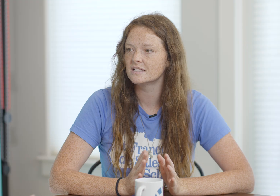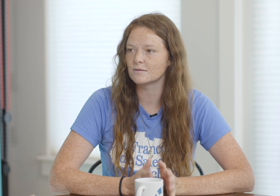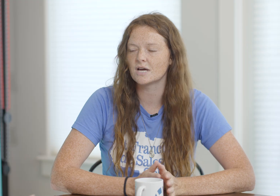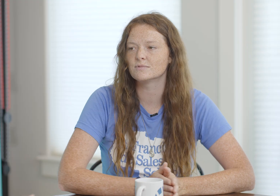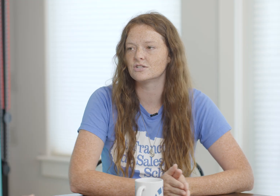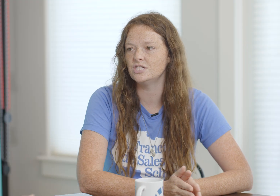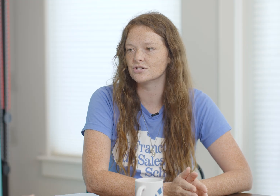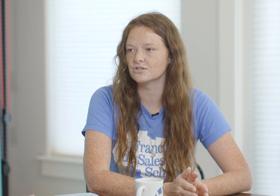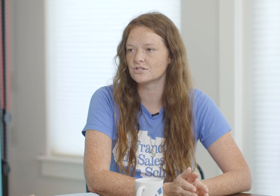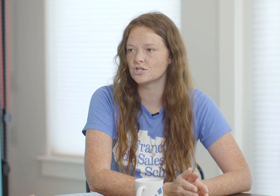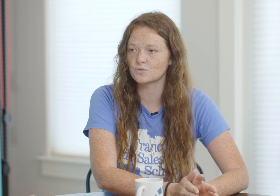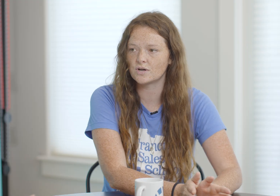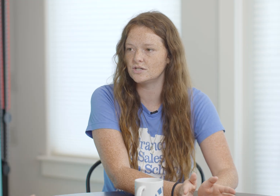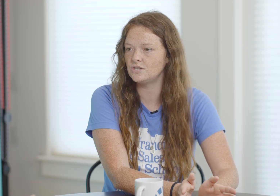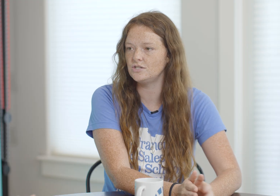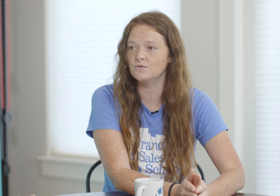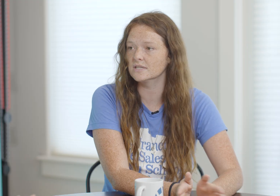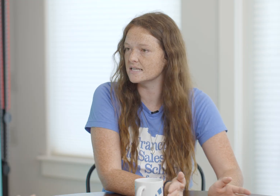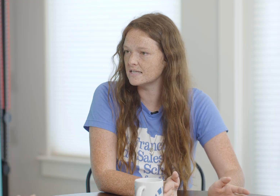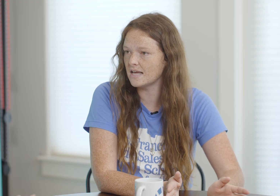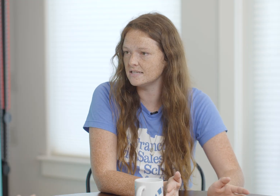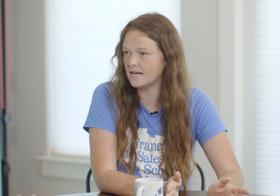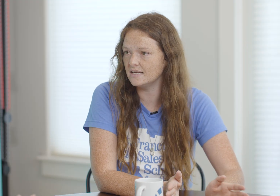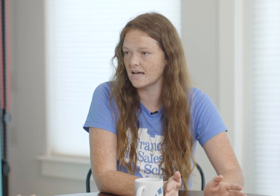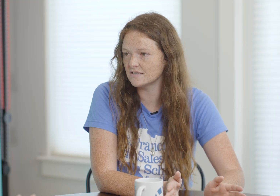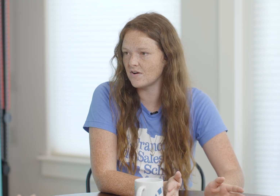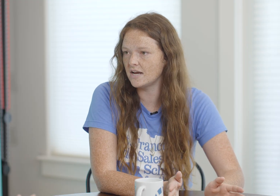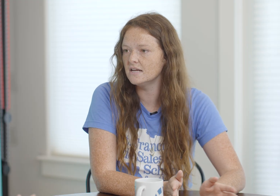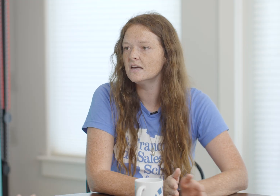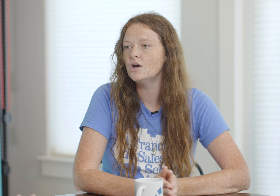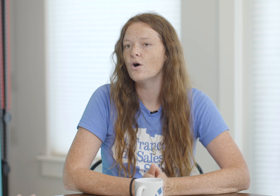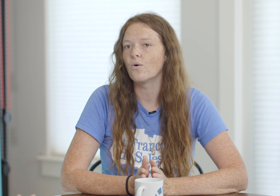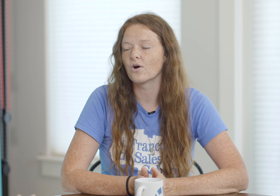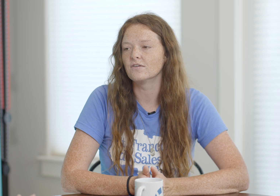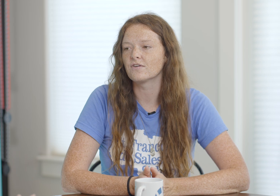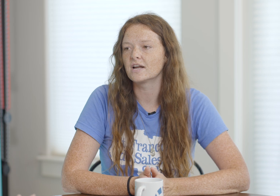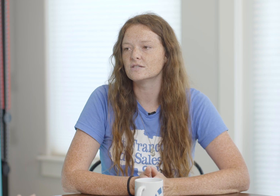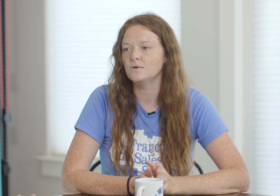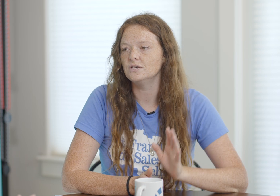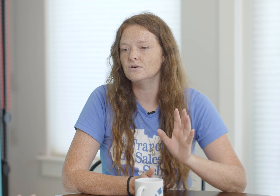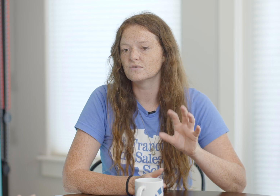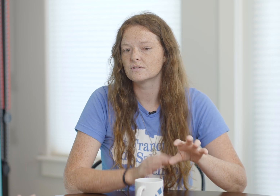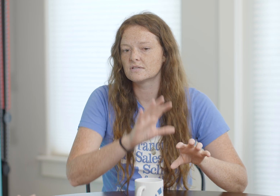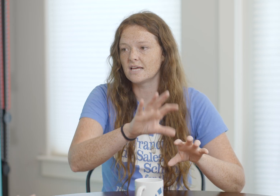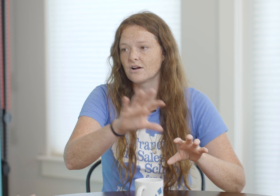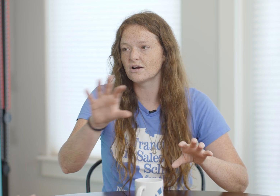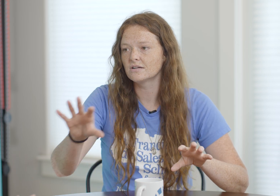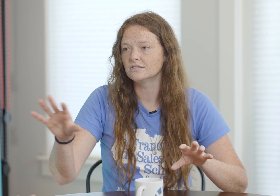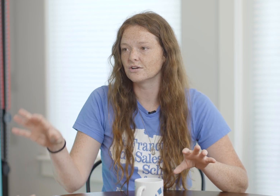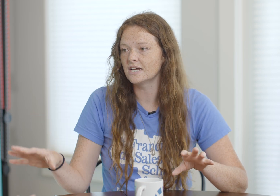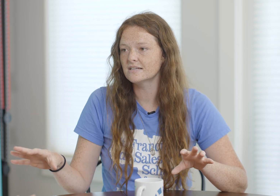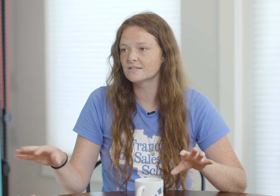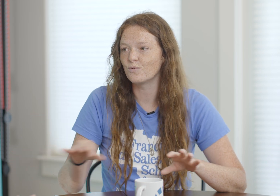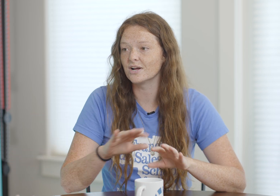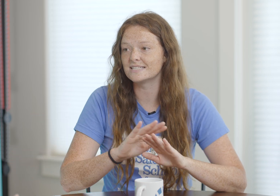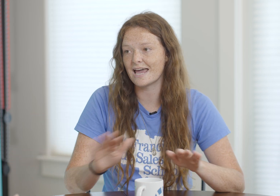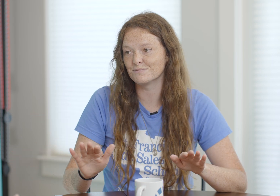sometimes our teachers just want to do a lesson that day and that's fine. Or on Fridays we do center learning where it's games.